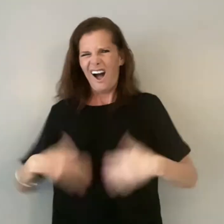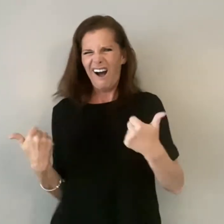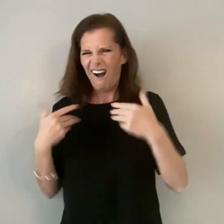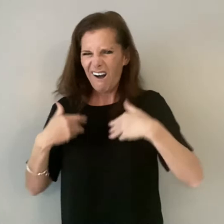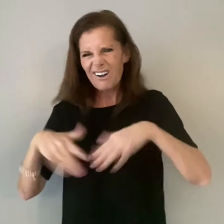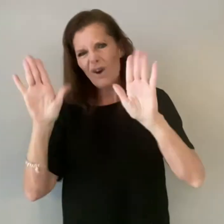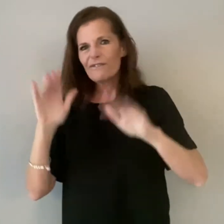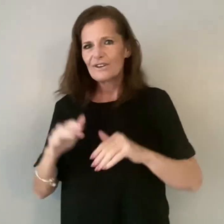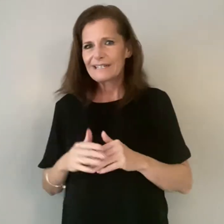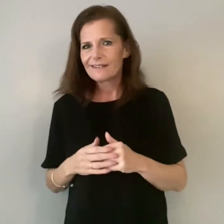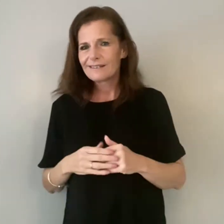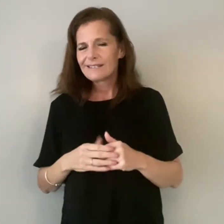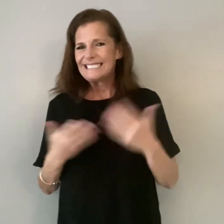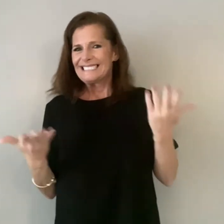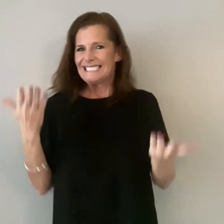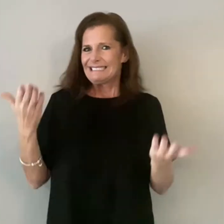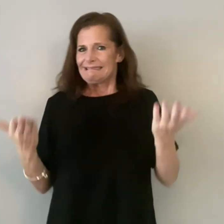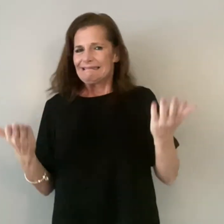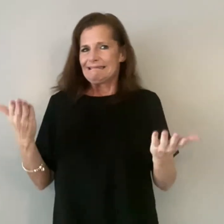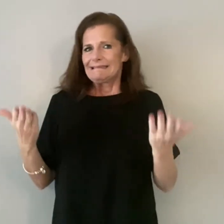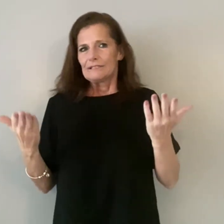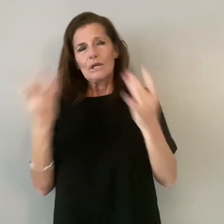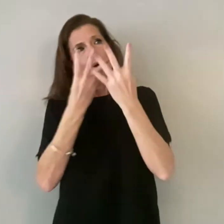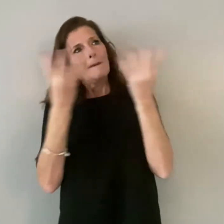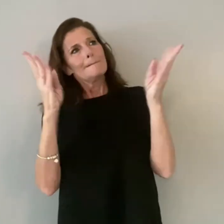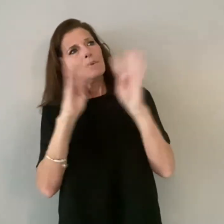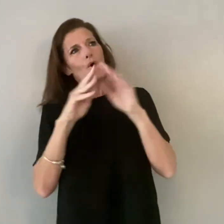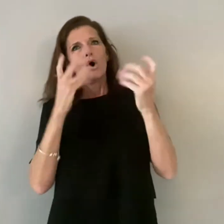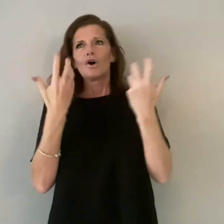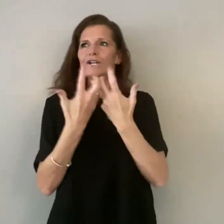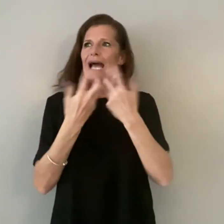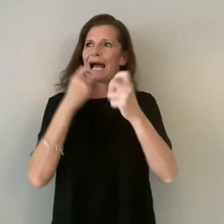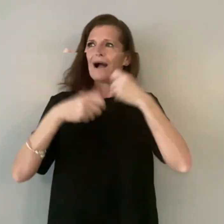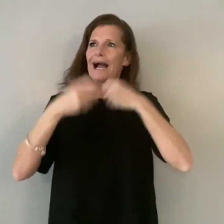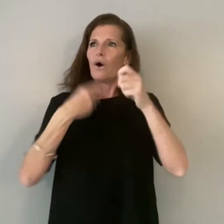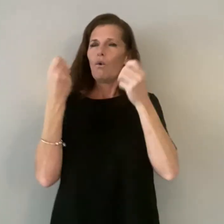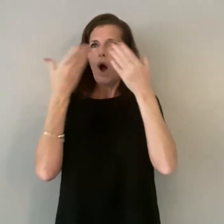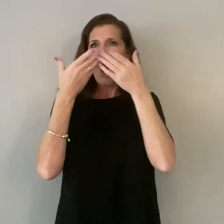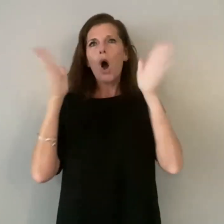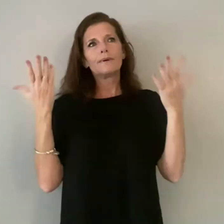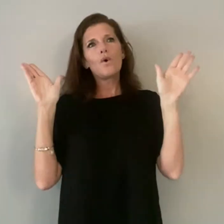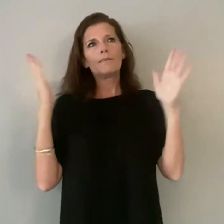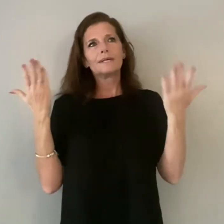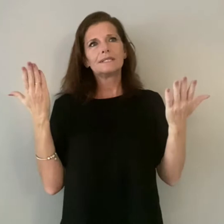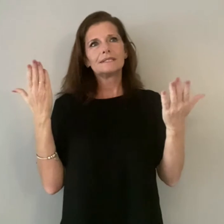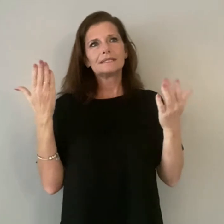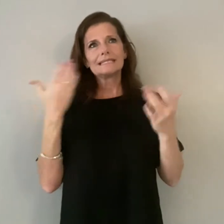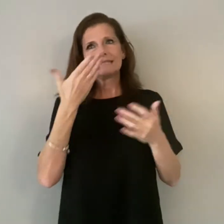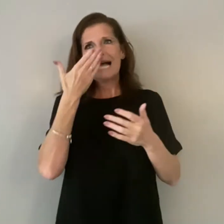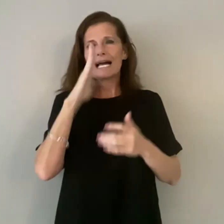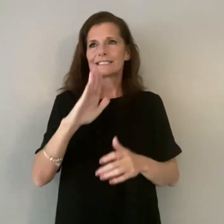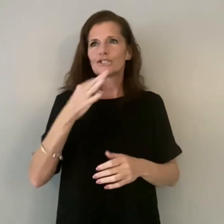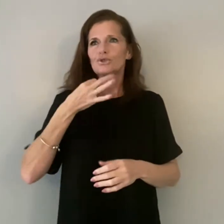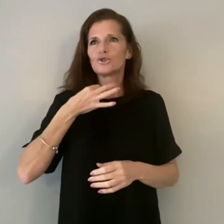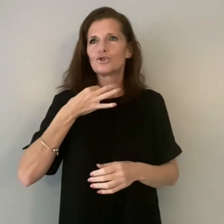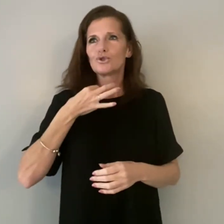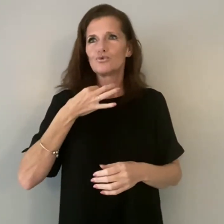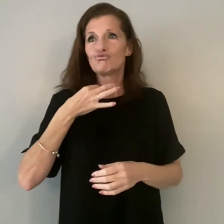And I guess a big question is how can boards develop a more open attitude to risk taking that